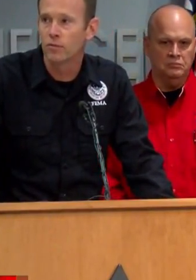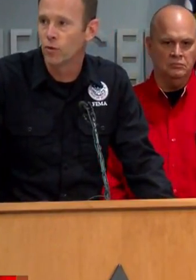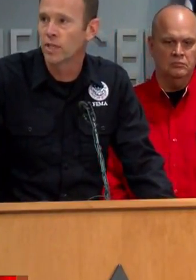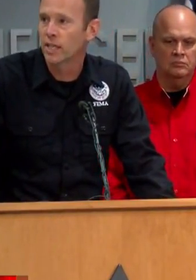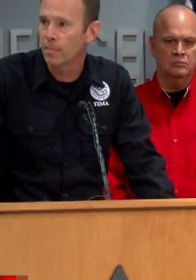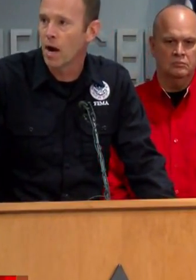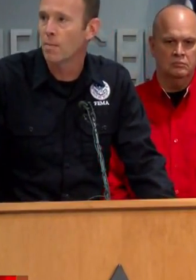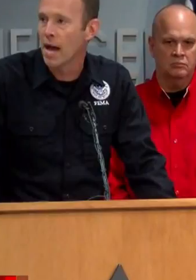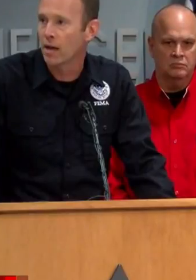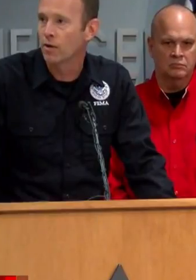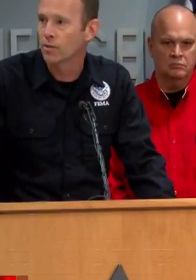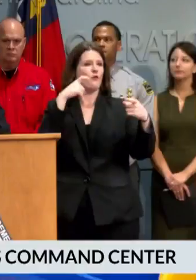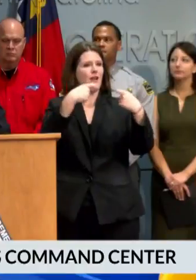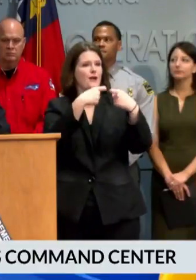TRANSPORTATION SYSTEM HELP AND